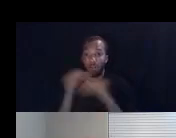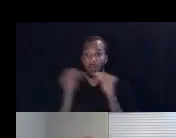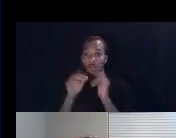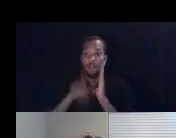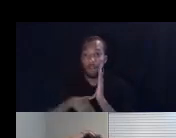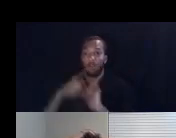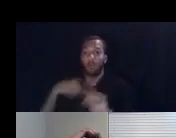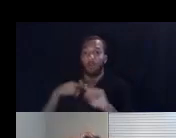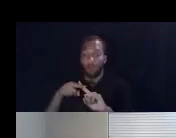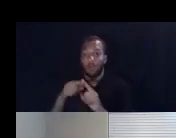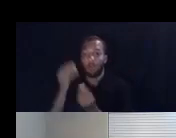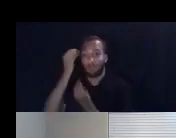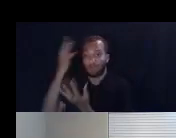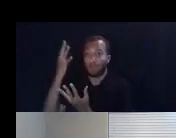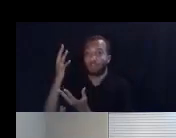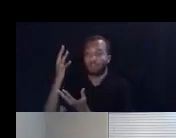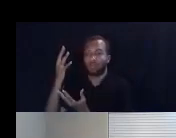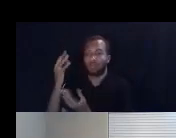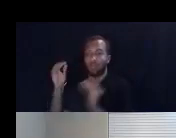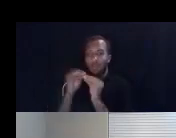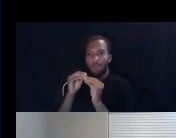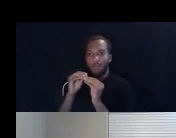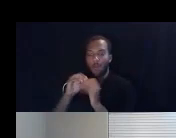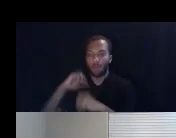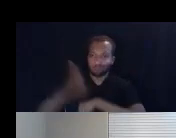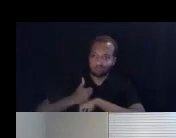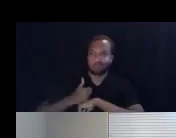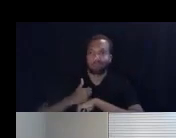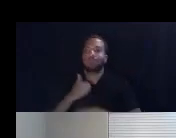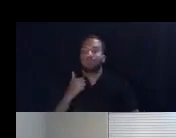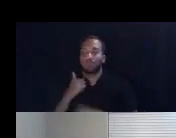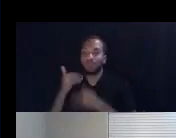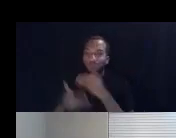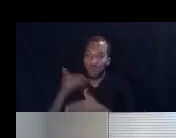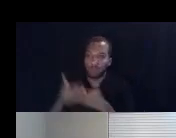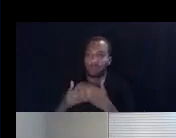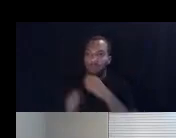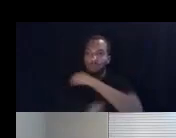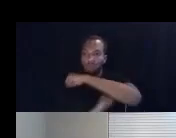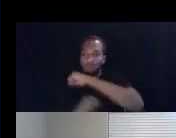once we have that process in. Yeah, and share that with you all.